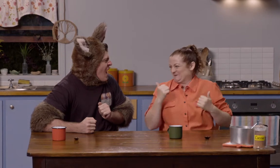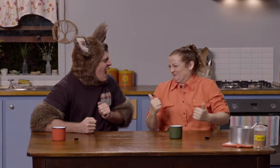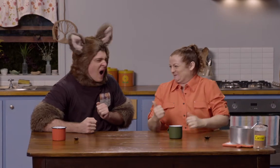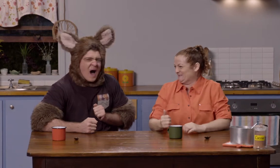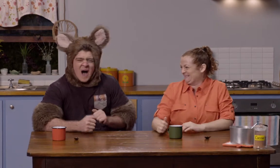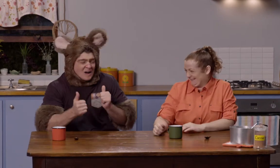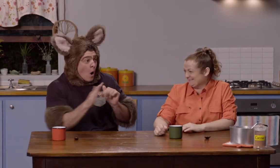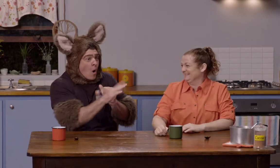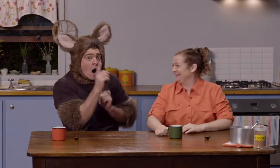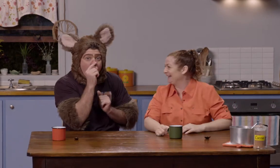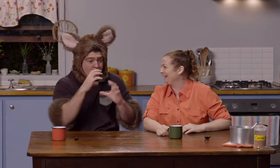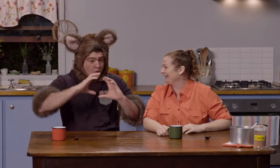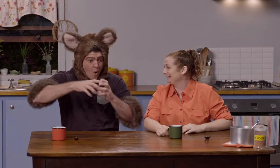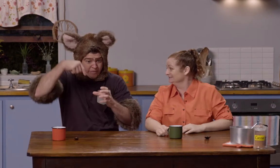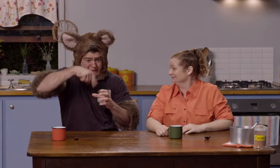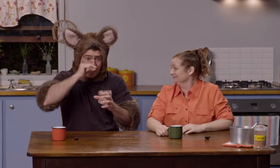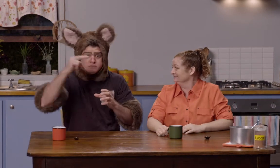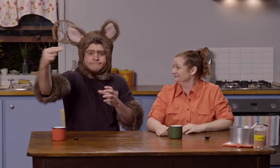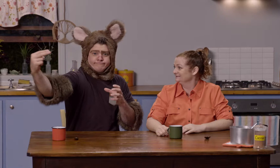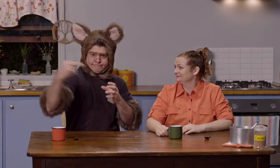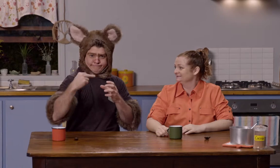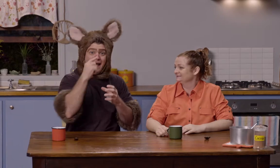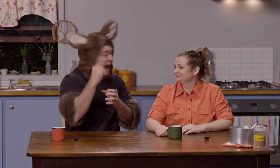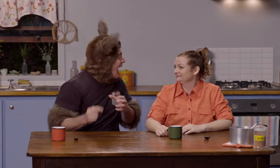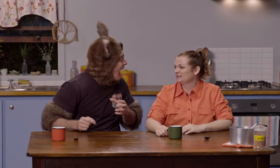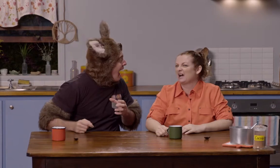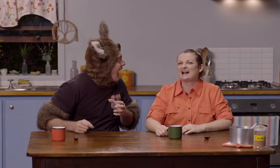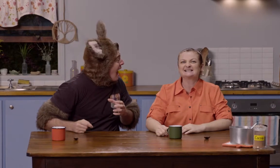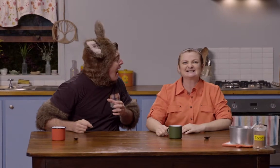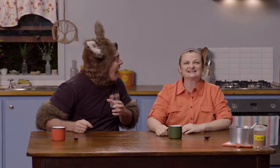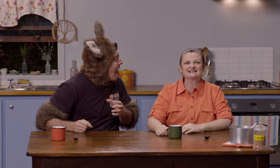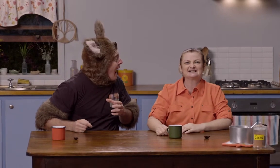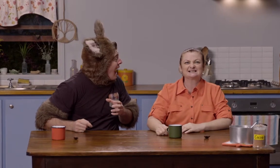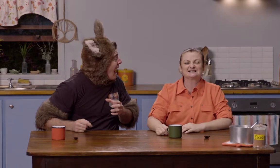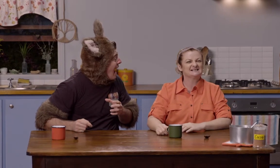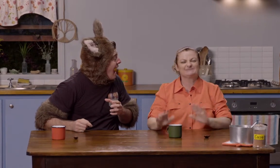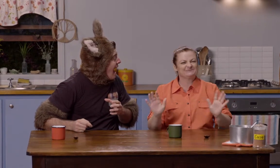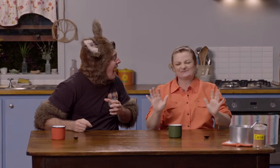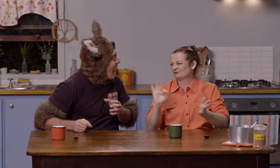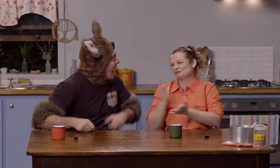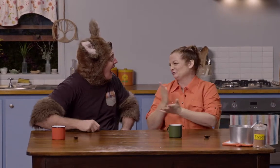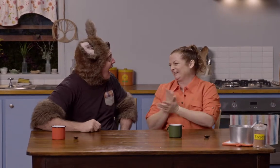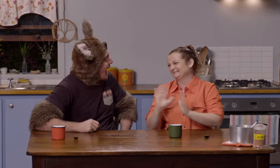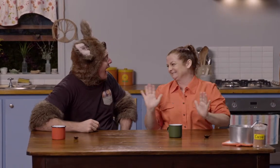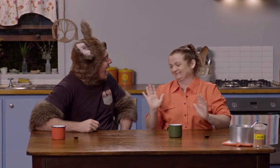Oh, that's great. Sally, can we see the Earth? Well, not really.